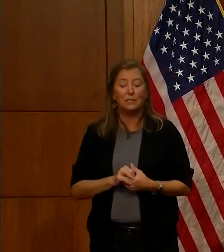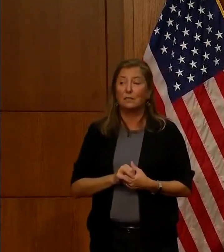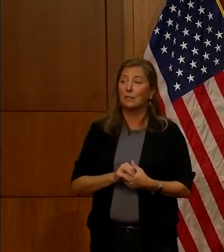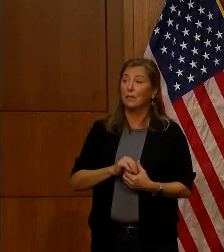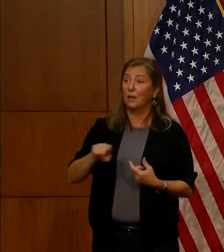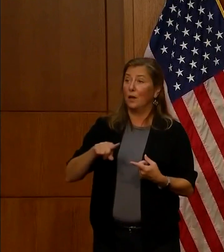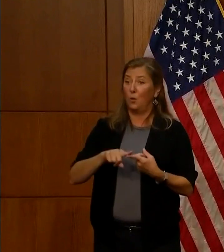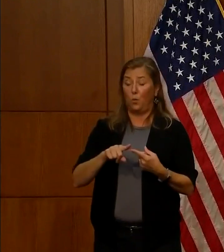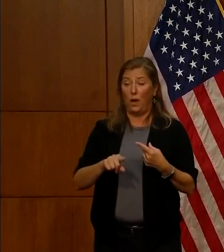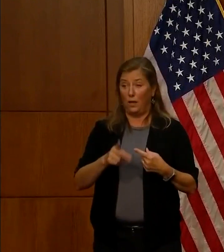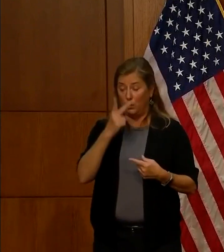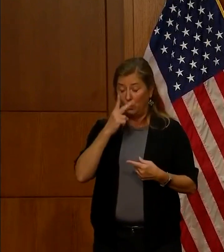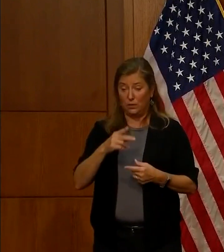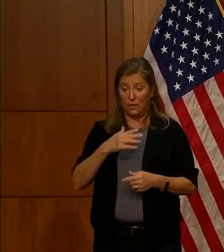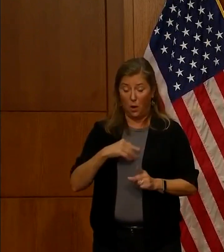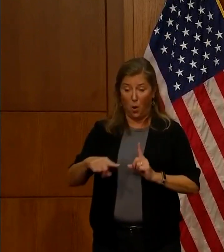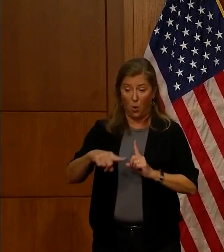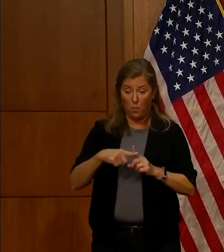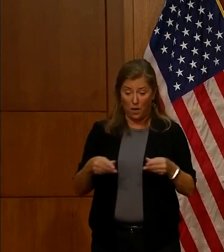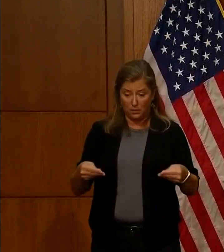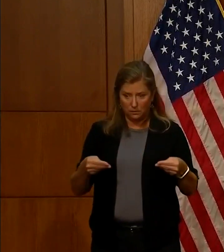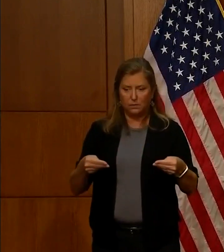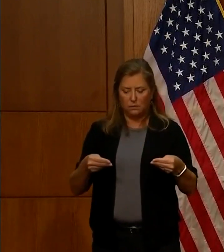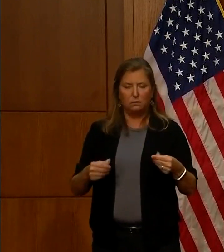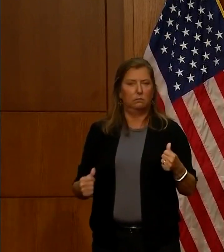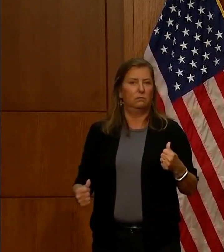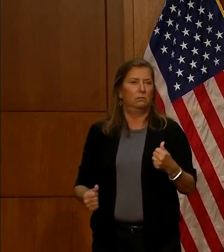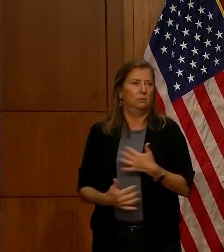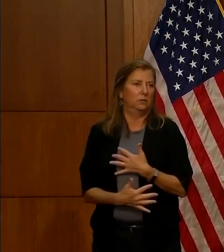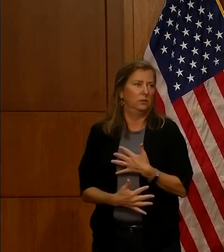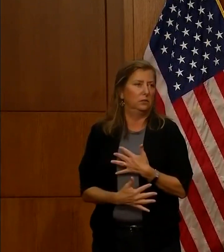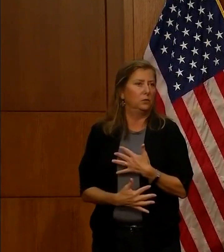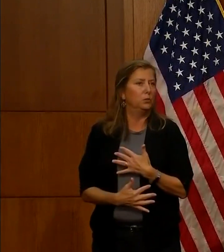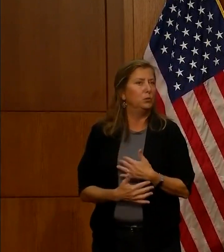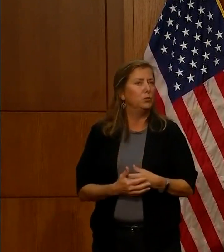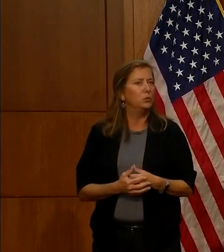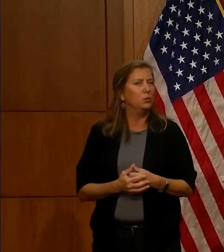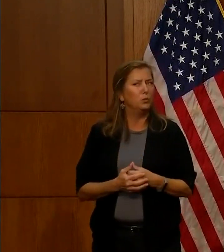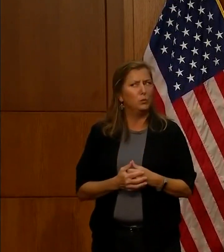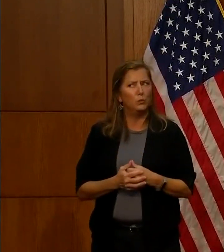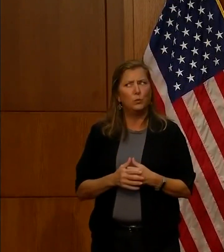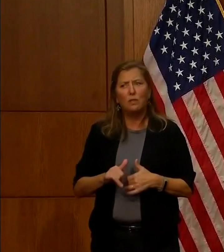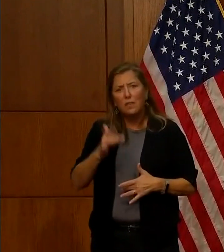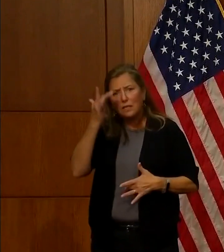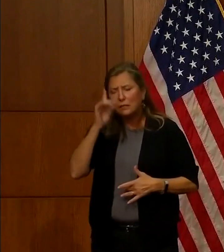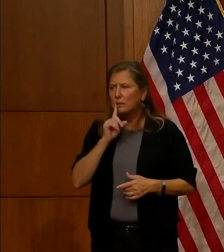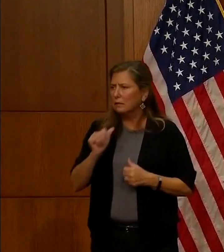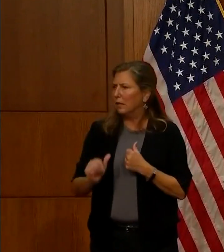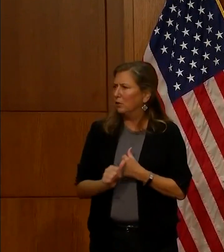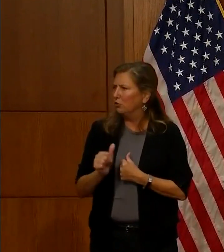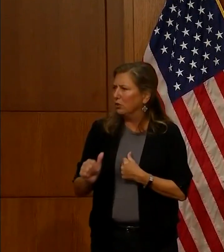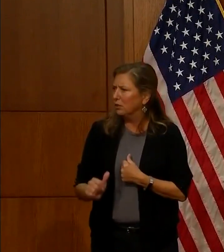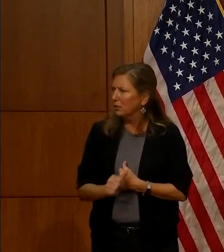THEIR WELL WISHES WHEN THAT TEST COMES BACK POSITIVE IT IS